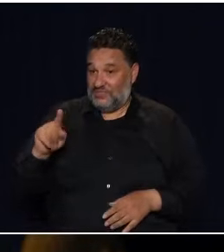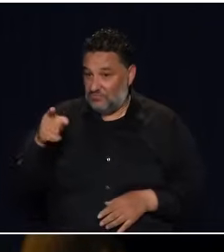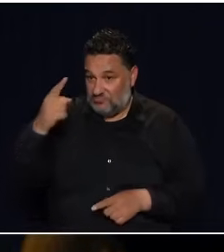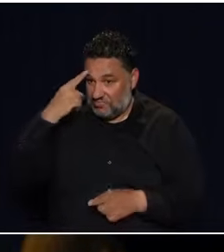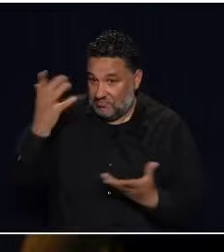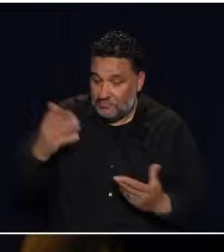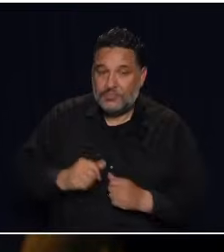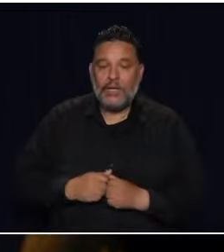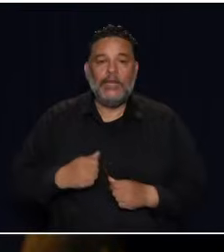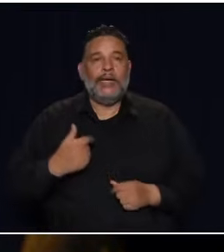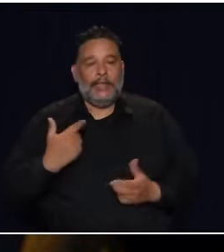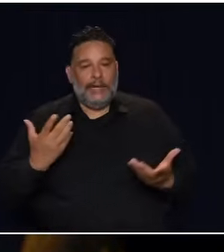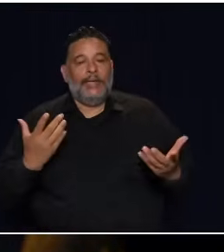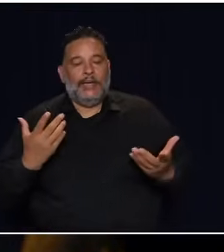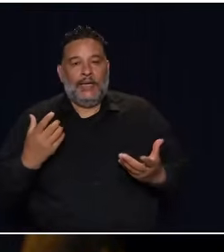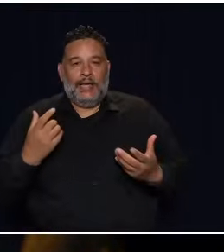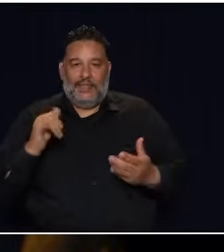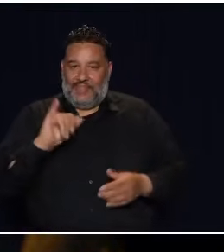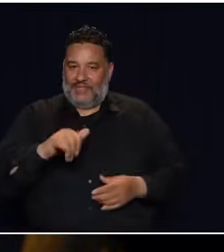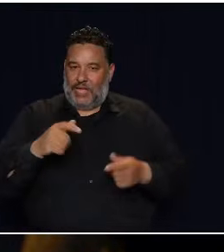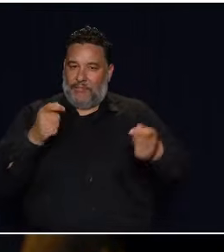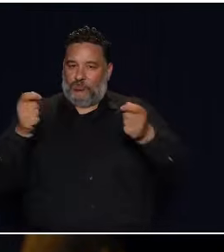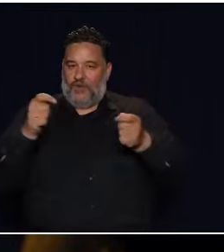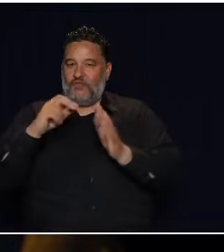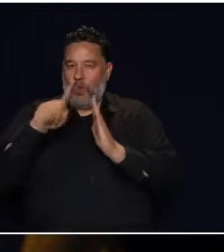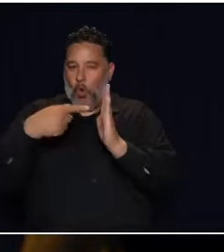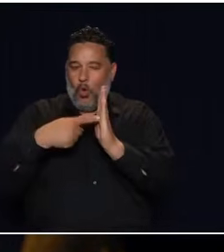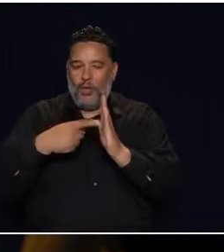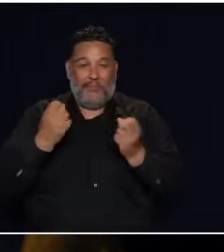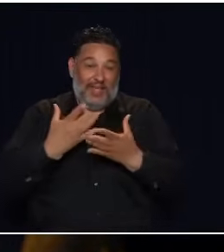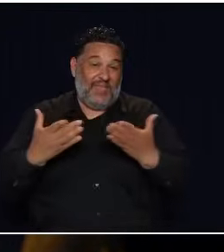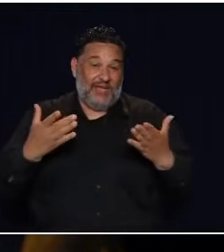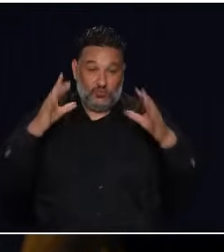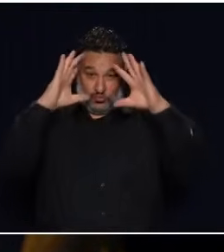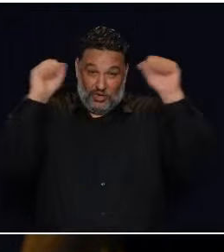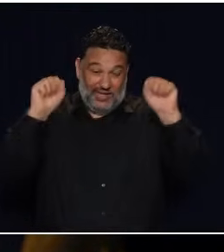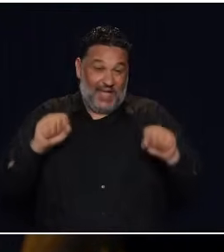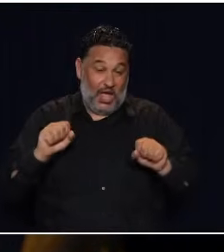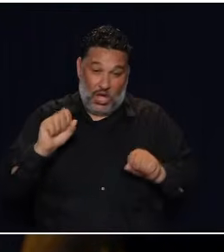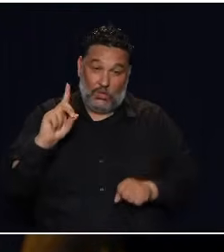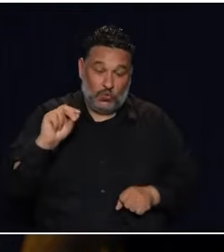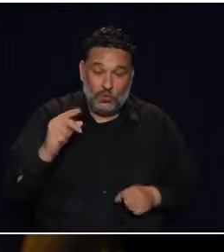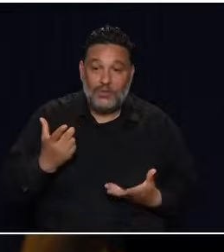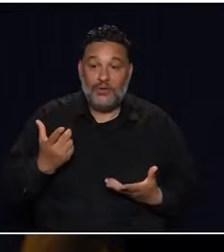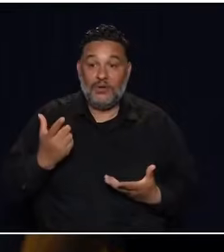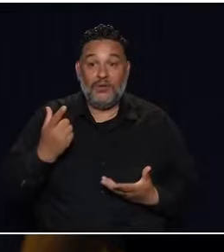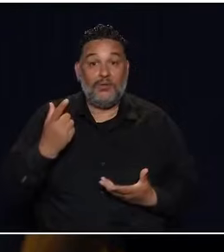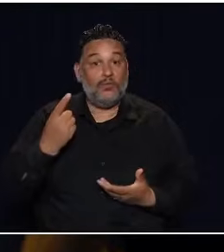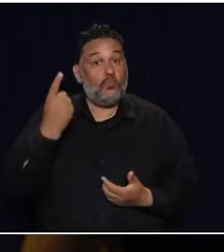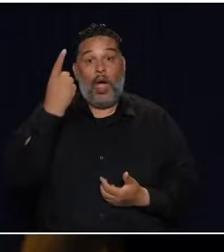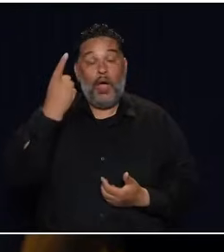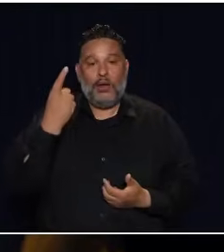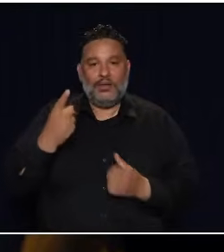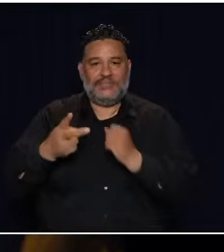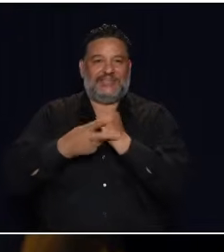AND DR. RUIZ? WELL THIS ROLE, WHILE IT IS